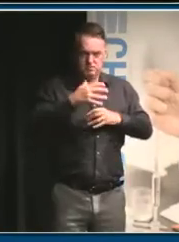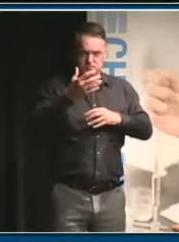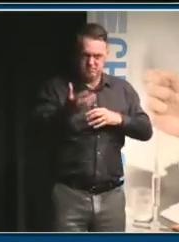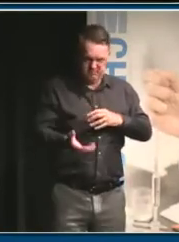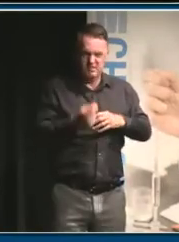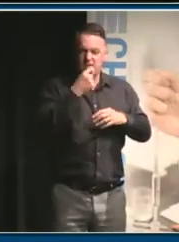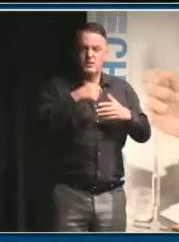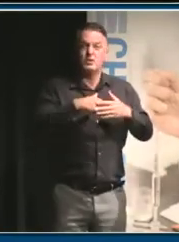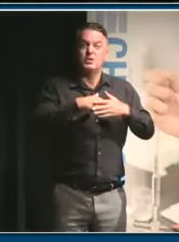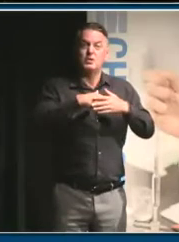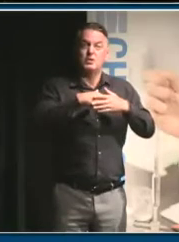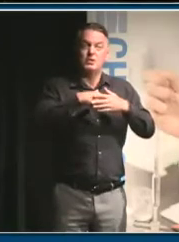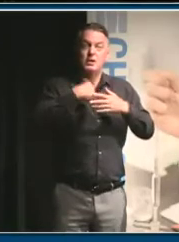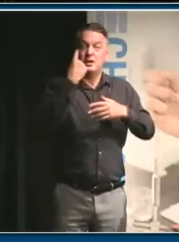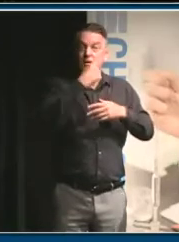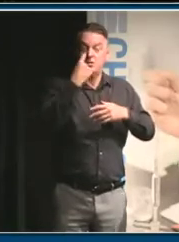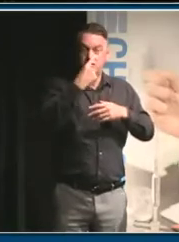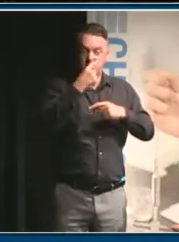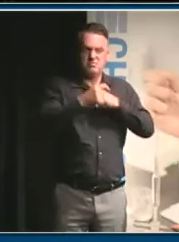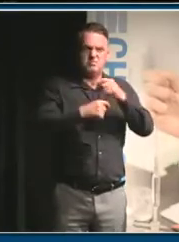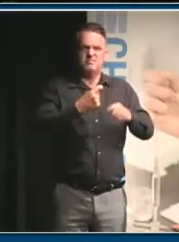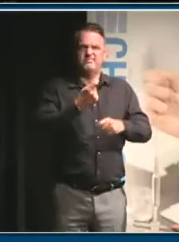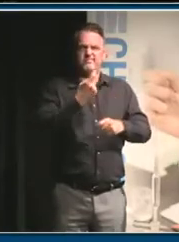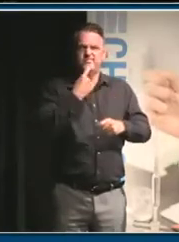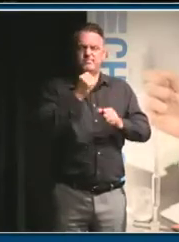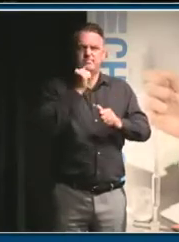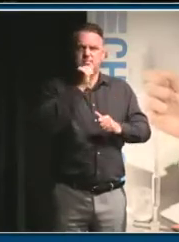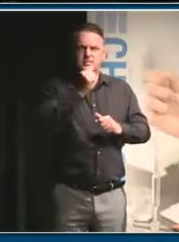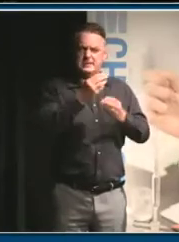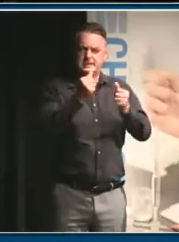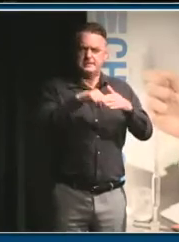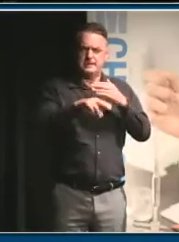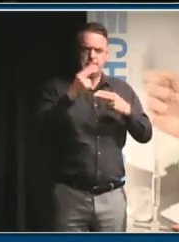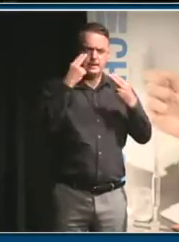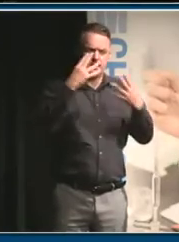turns hard and black again. Huh? Something in nature that goes from white to black.